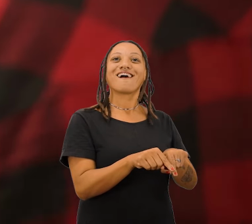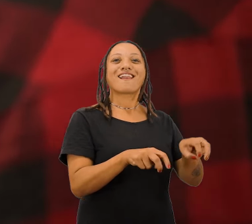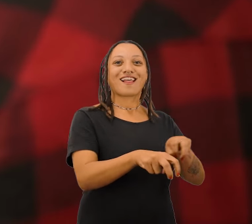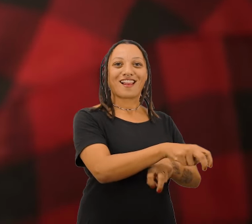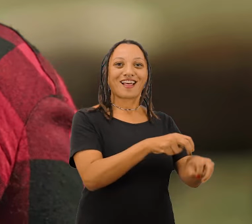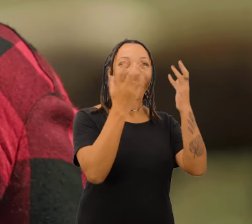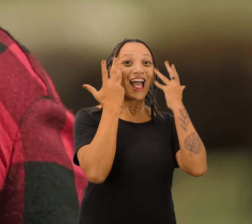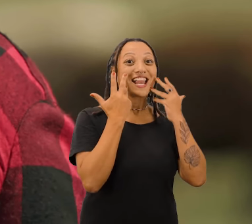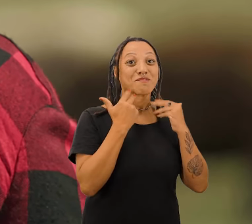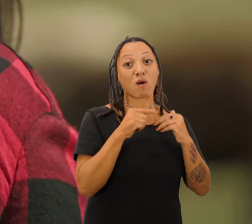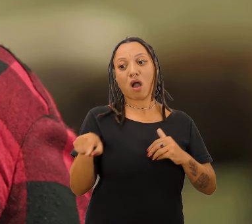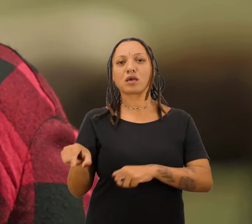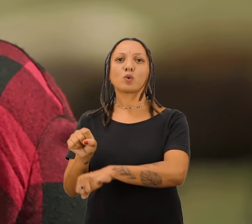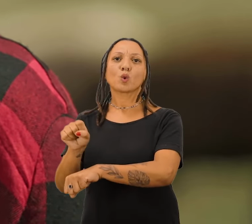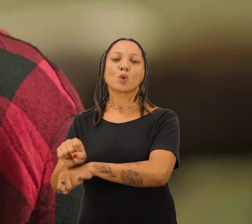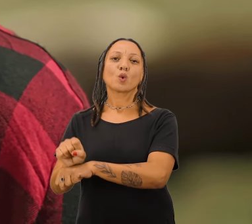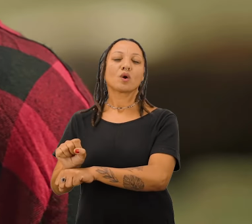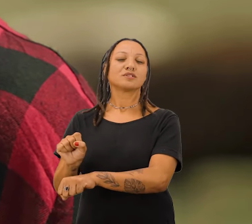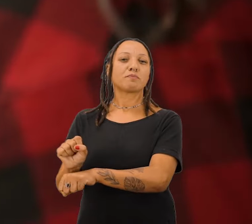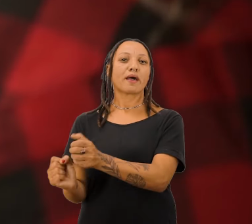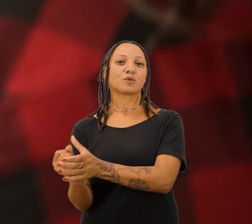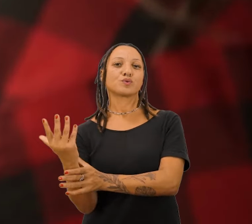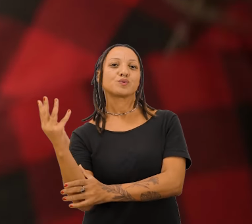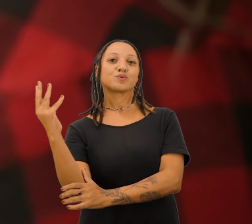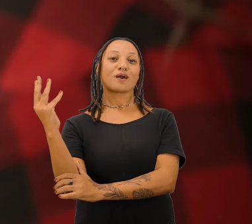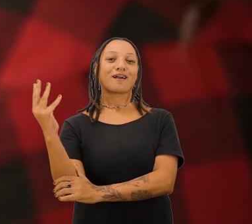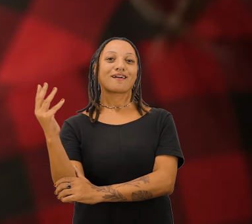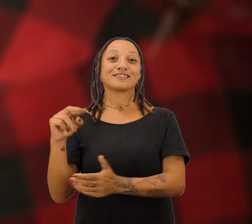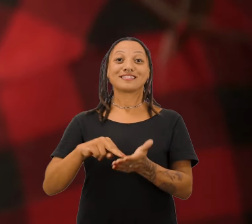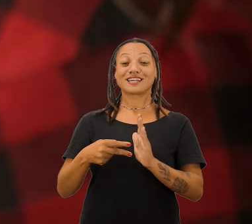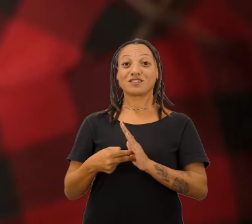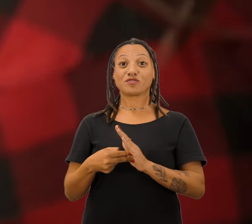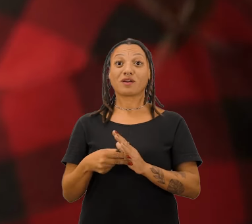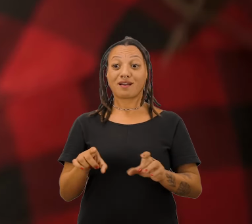This way, cattle gains weight faster and the soil has more time to recover.